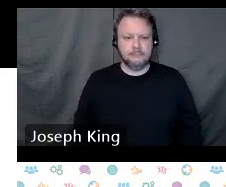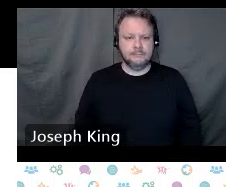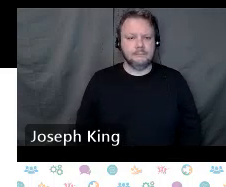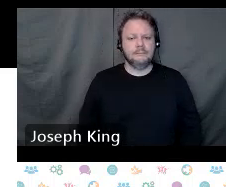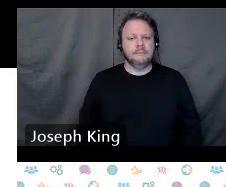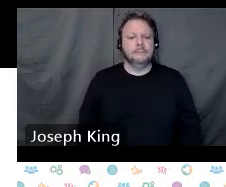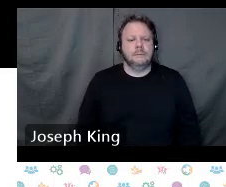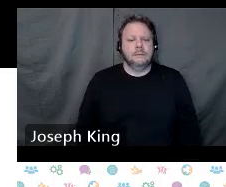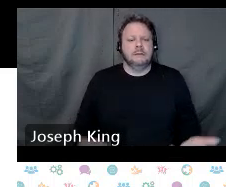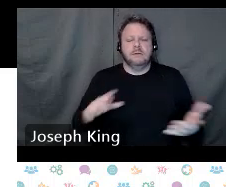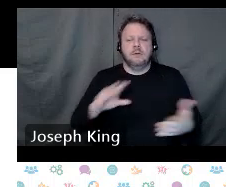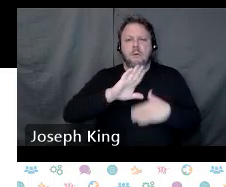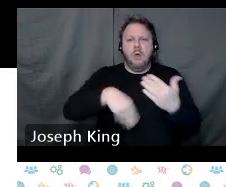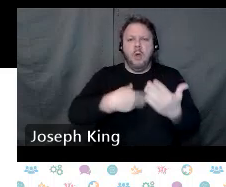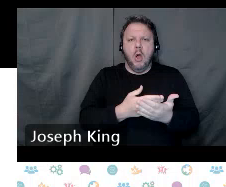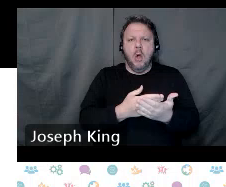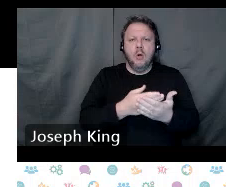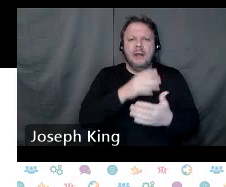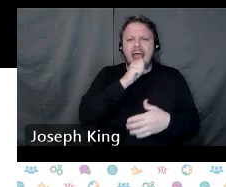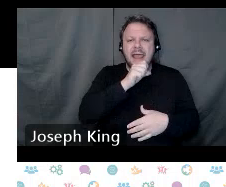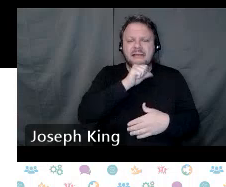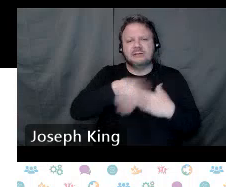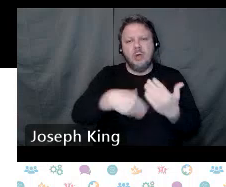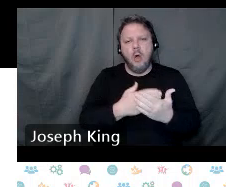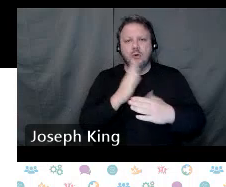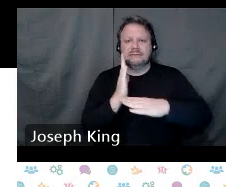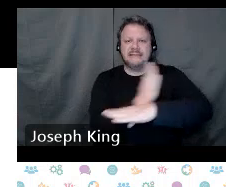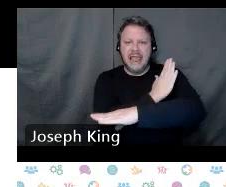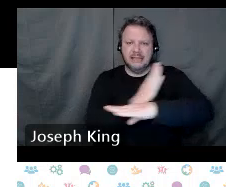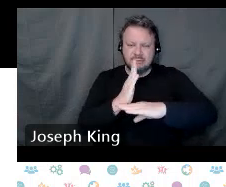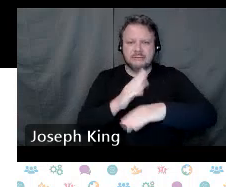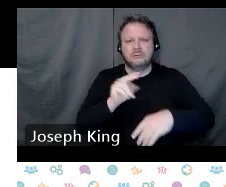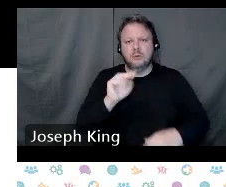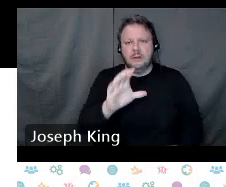So what is all stages? All all ages, all stages, North Carolina.